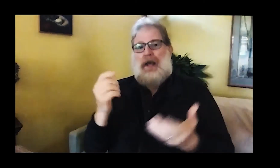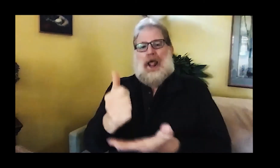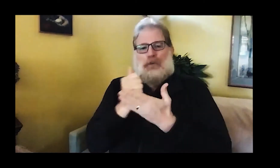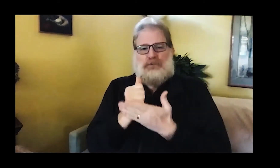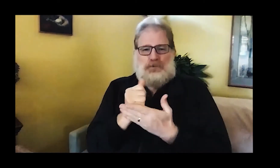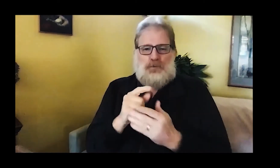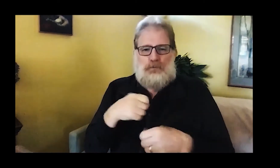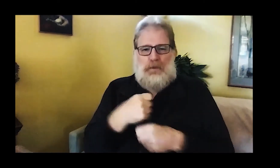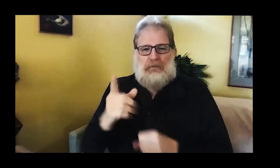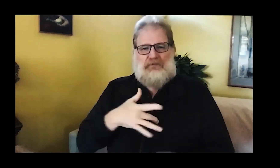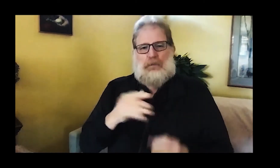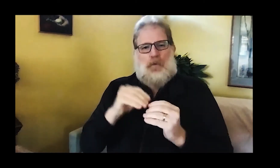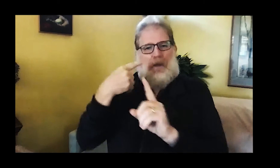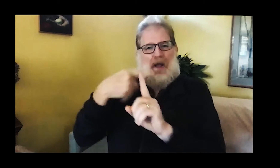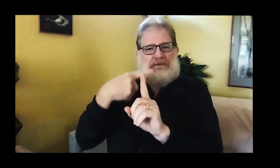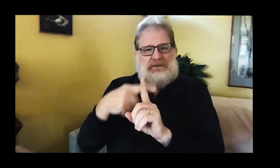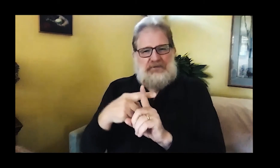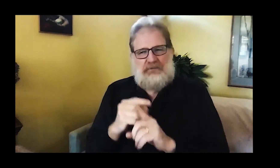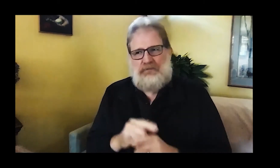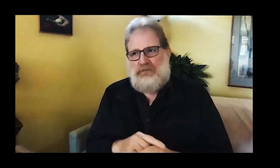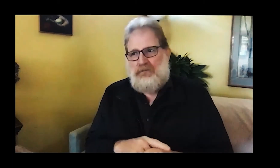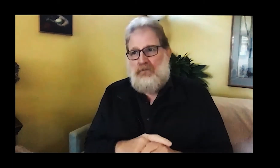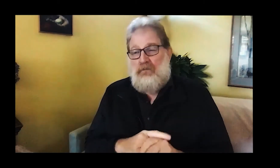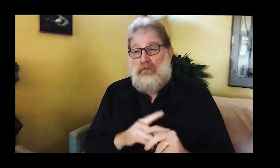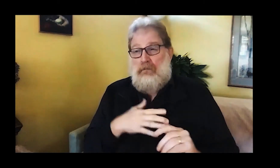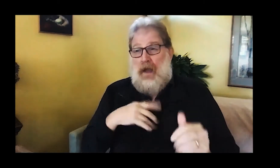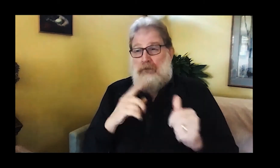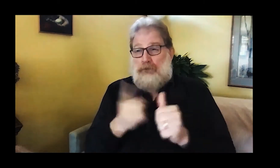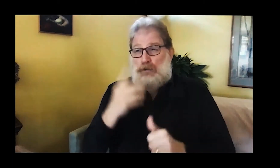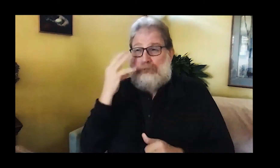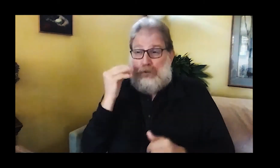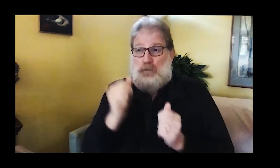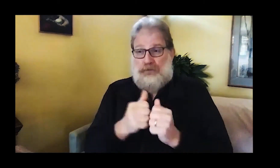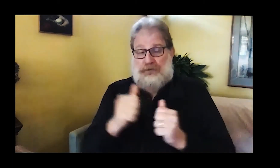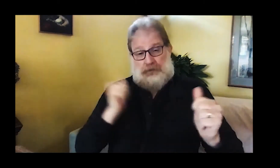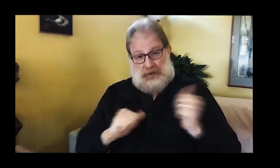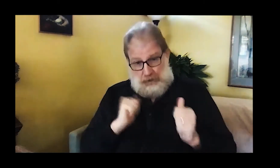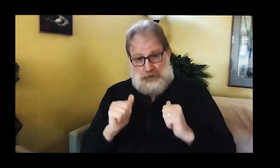to help make them see things in a more positive way. My first experience with theater, I’d have